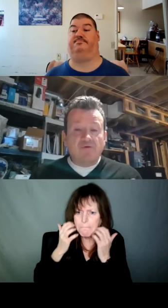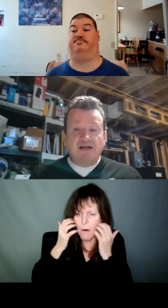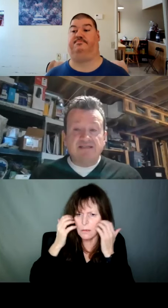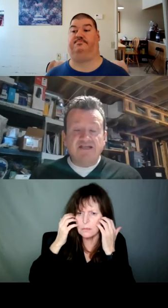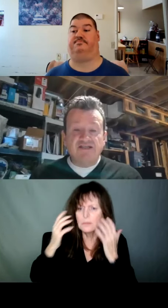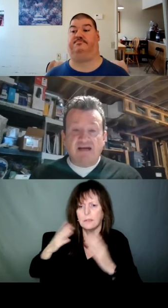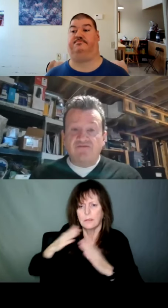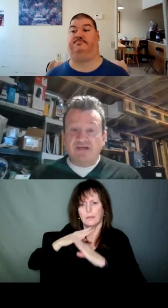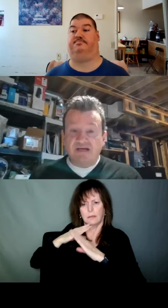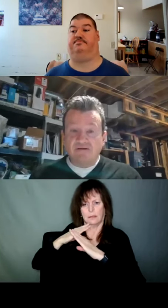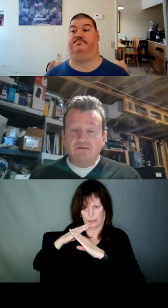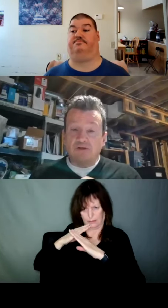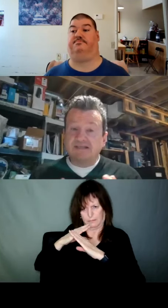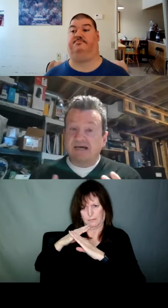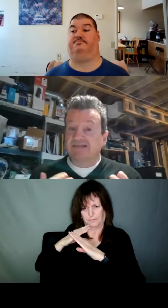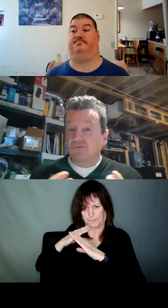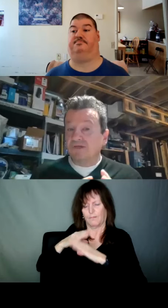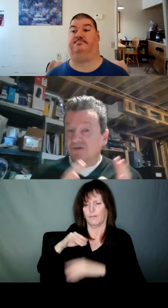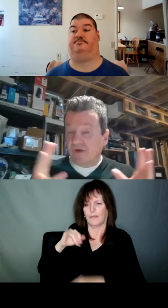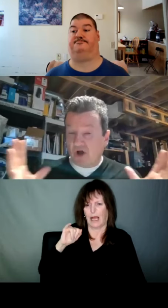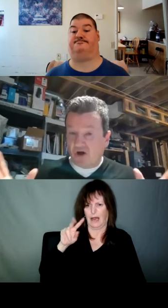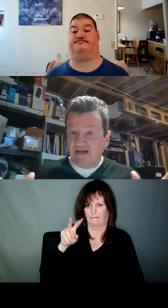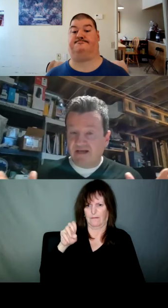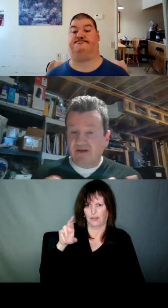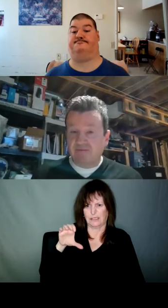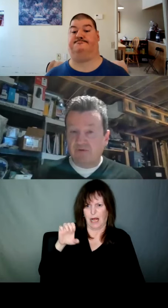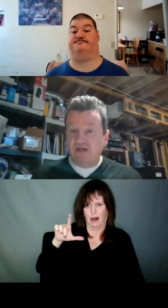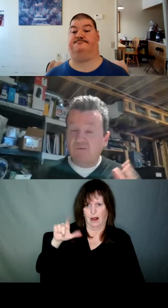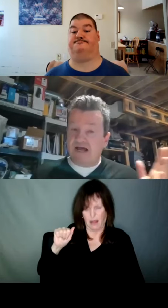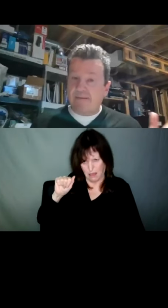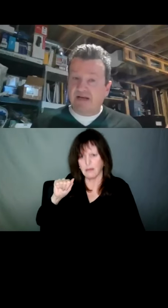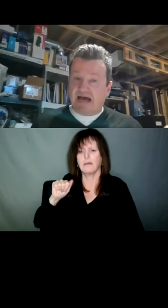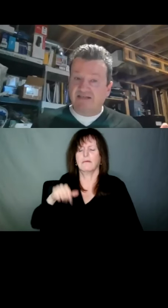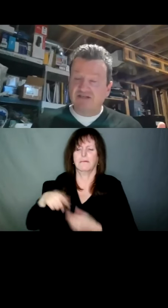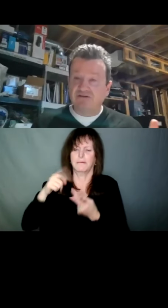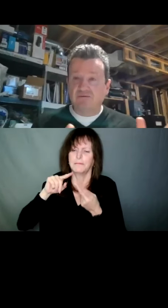There are different types of vaccines we get. Chickenpox is another want to help us protect against